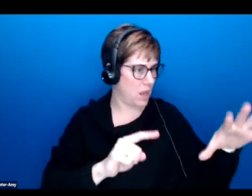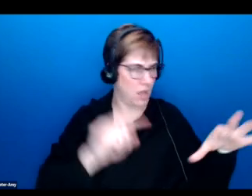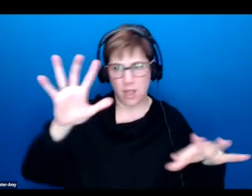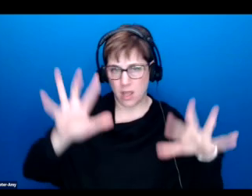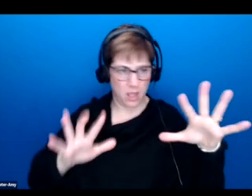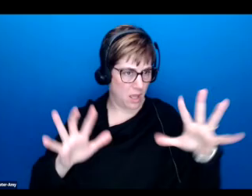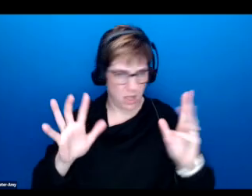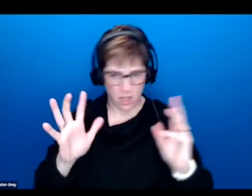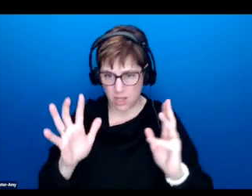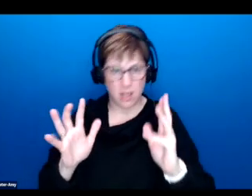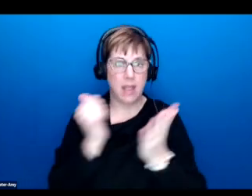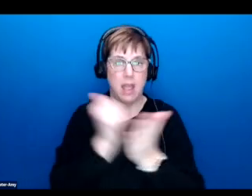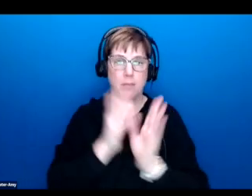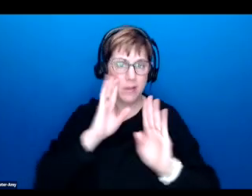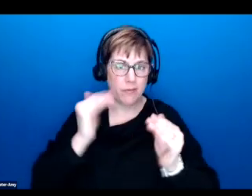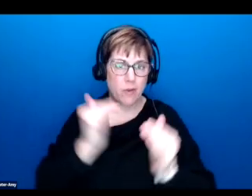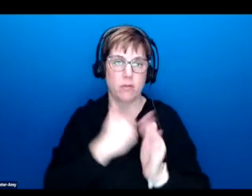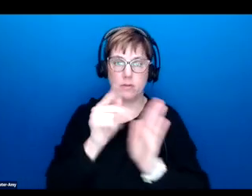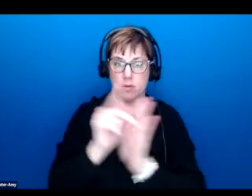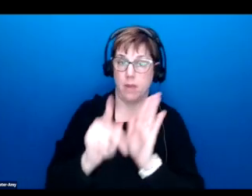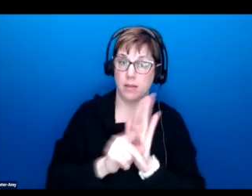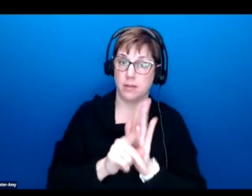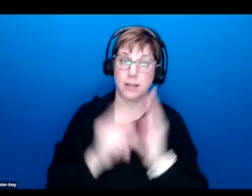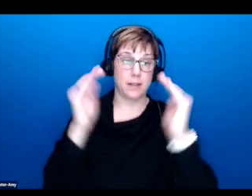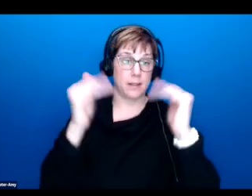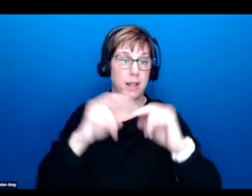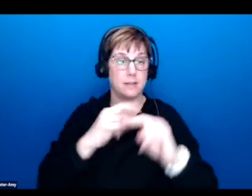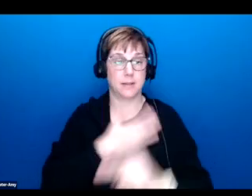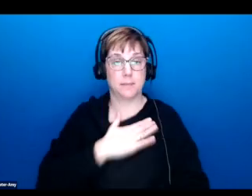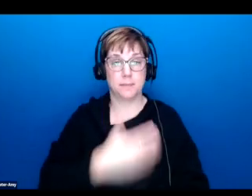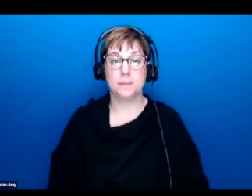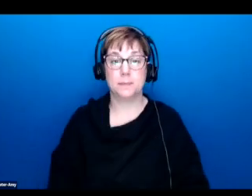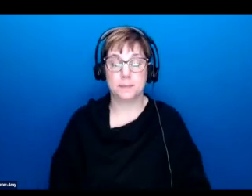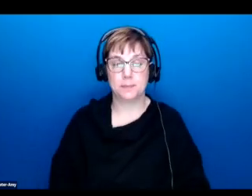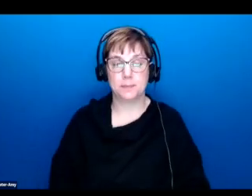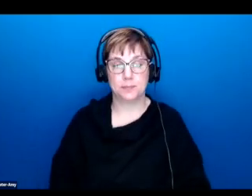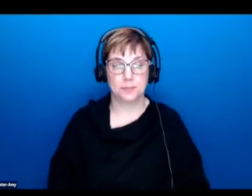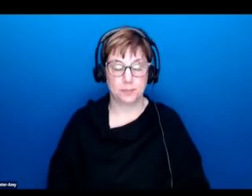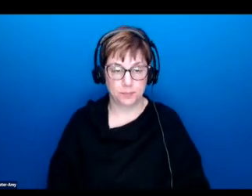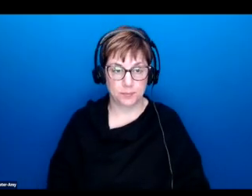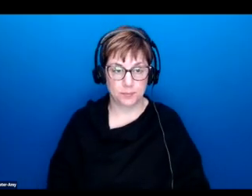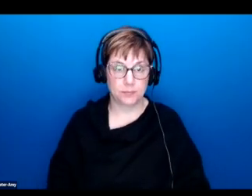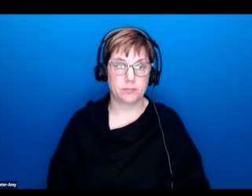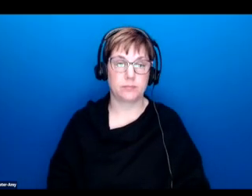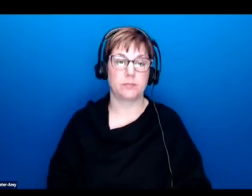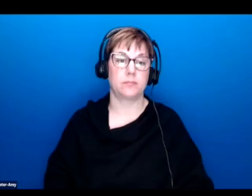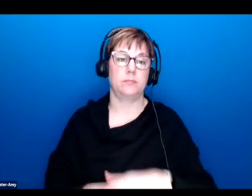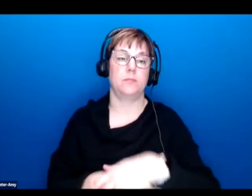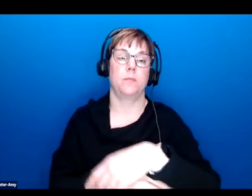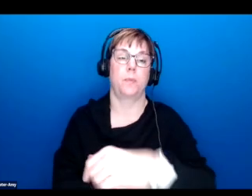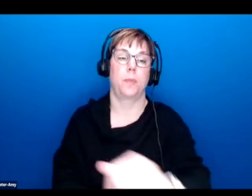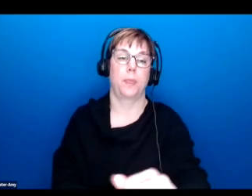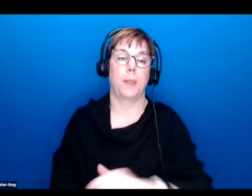Next slide, please. I wanted to give a little bit of background on